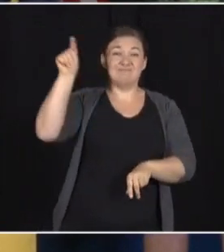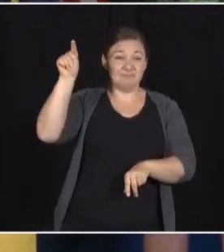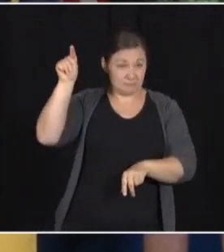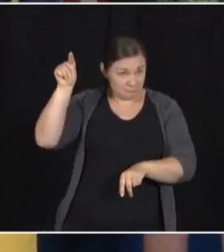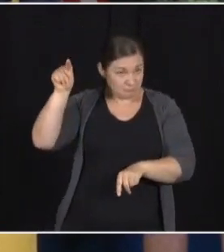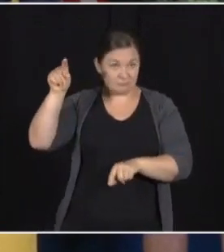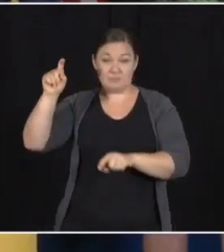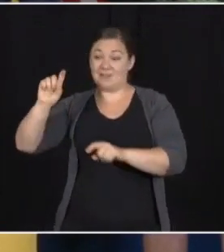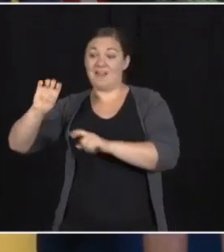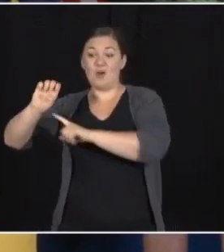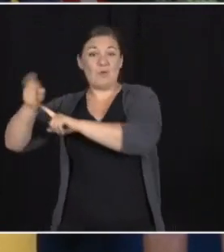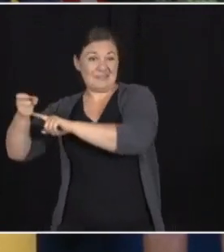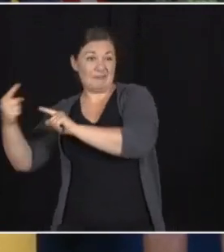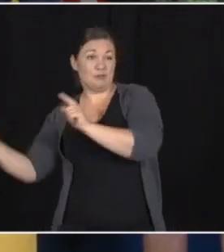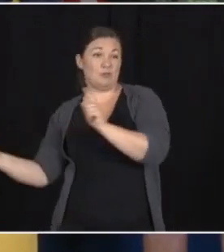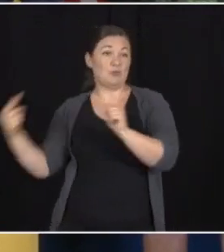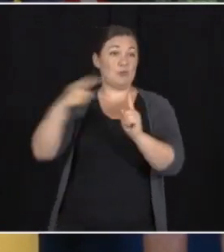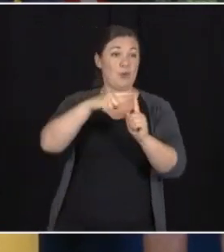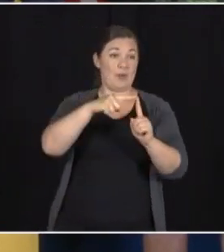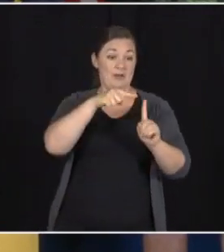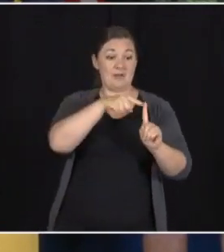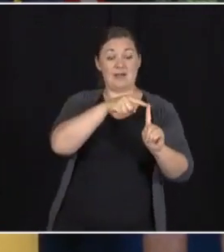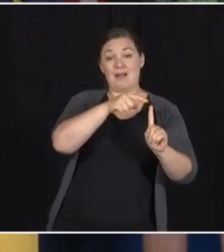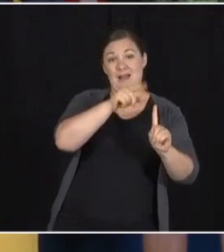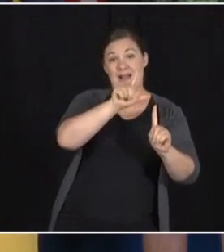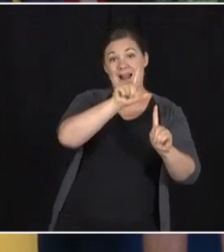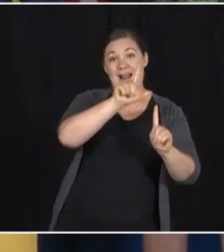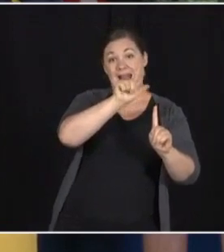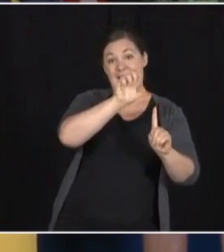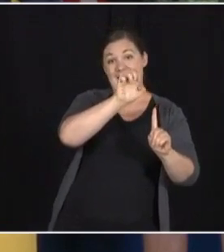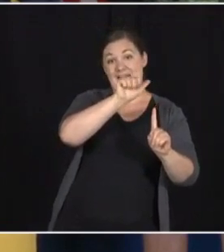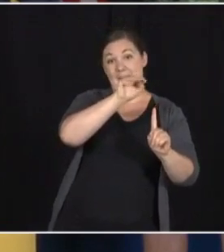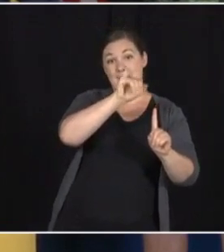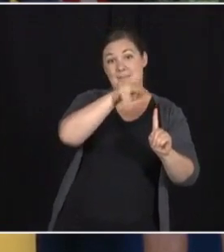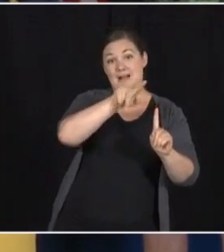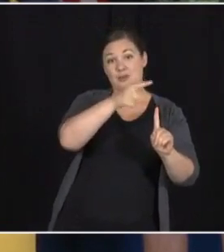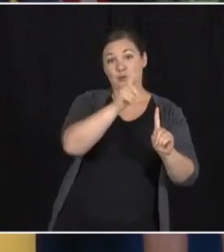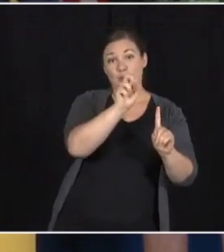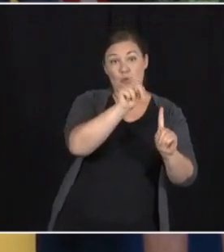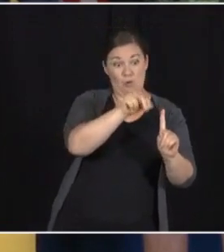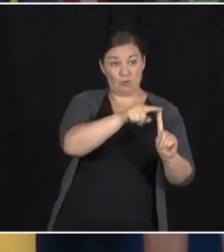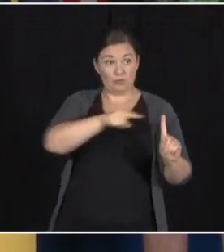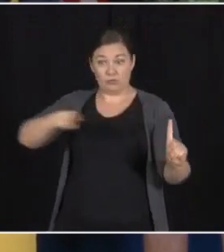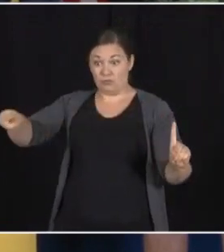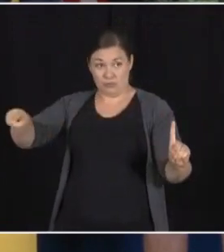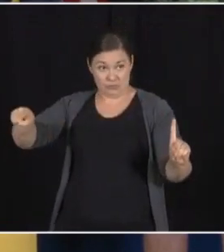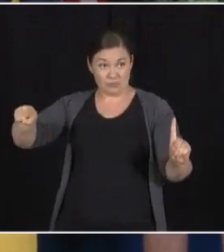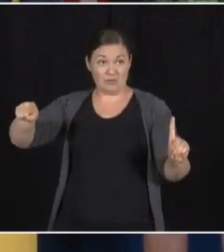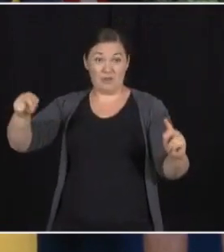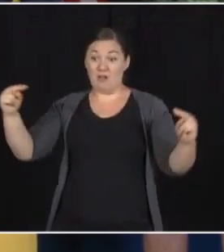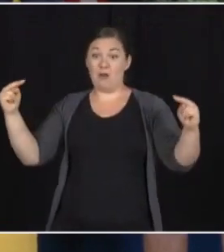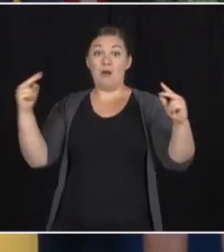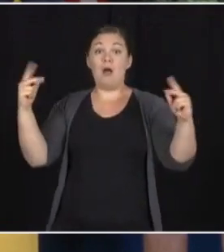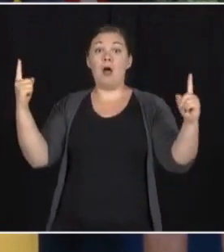highway three between Essex and Bloomington, from two to four lanes. We are widening the 401(k) between London and Tilbury from four lanes to six lanes.